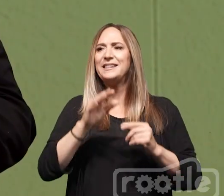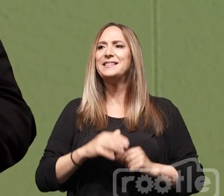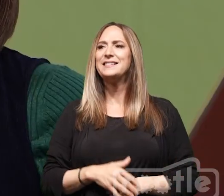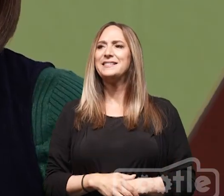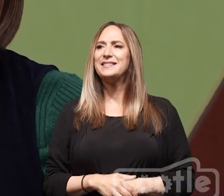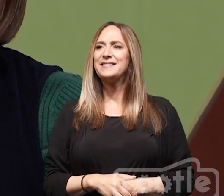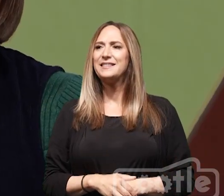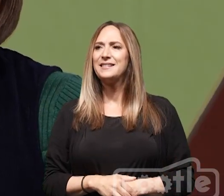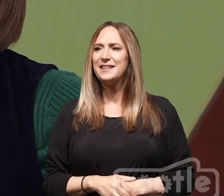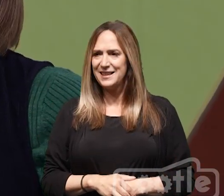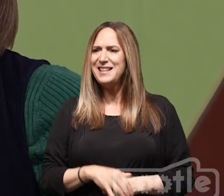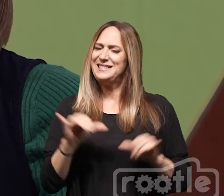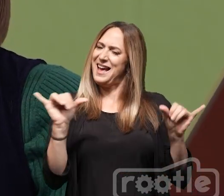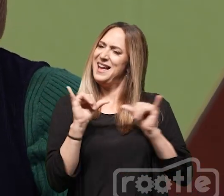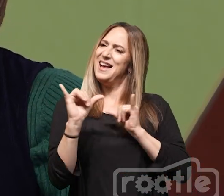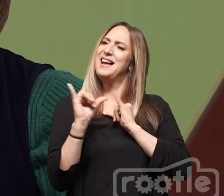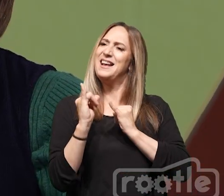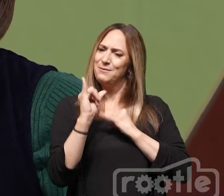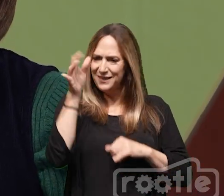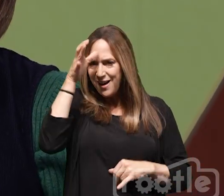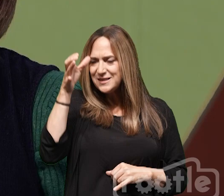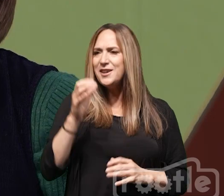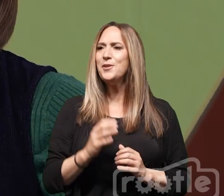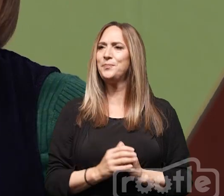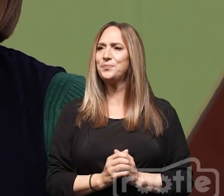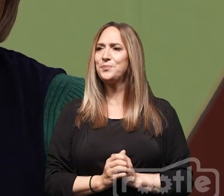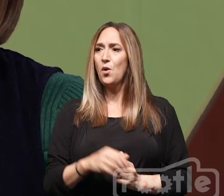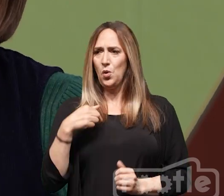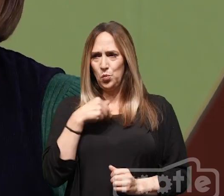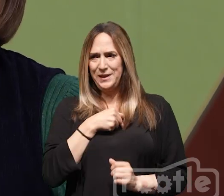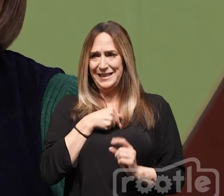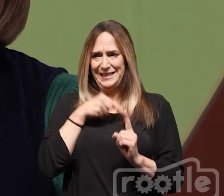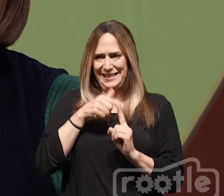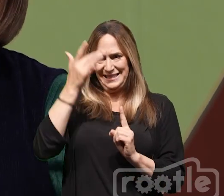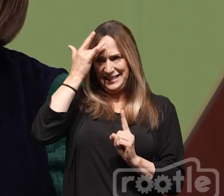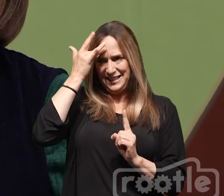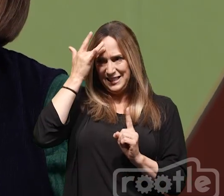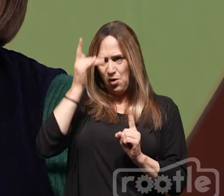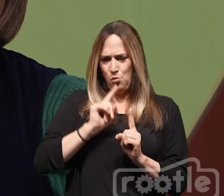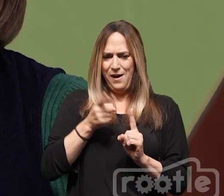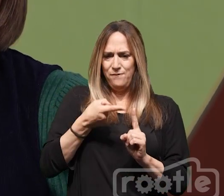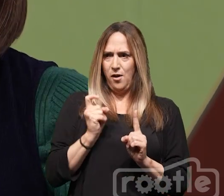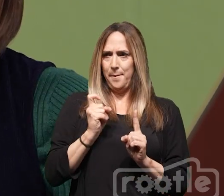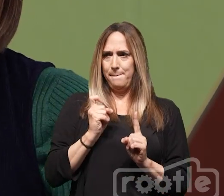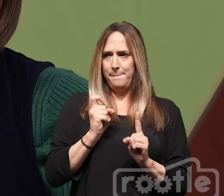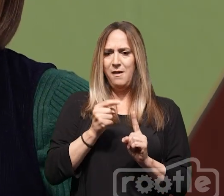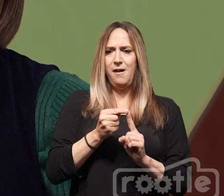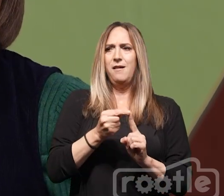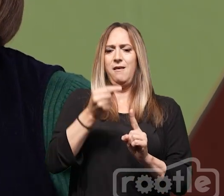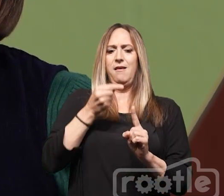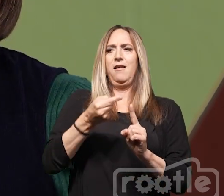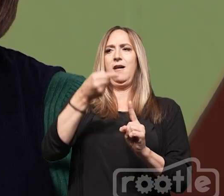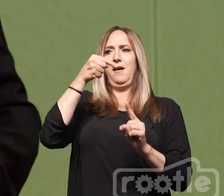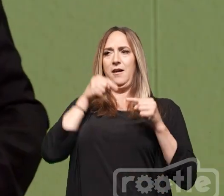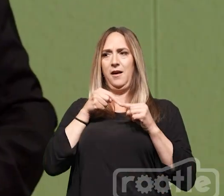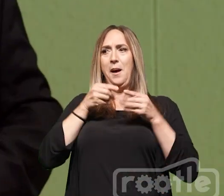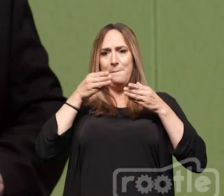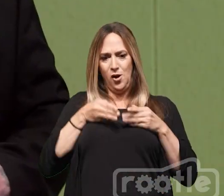Well, it's kind of like that. We follow the disease's steps all the way back to where it started to find out who it made sick and how.